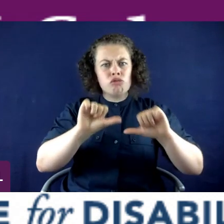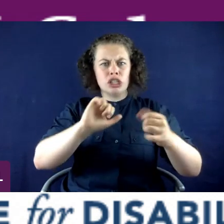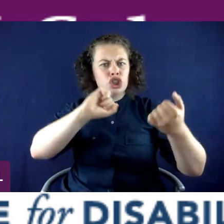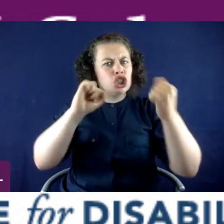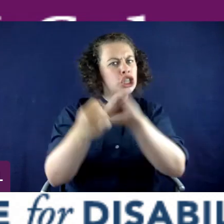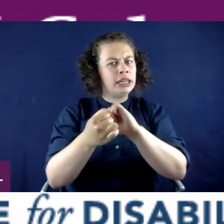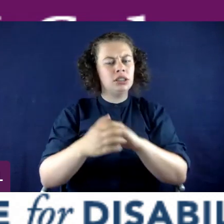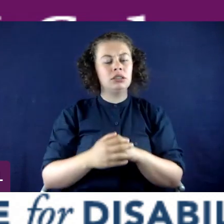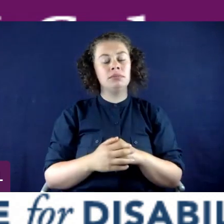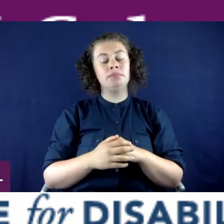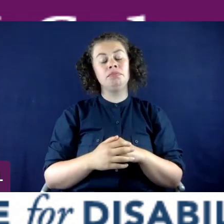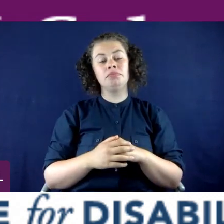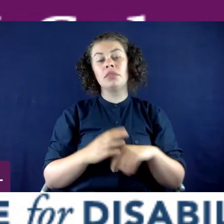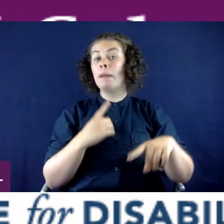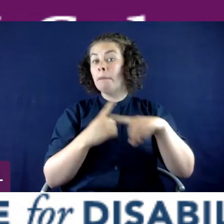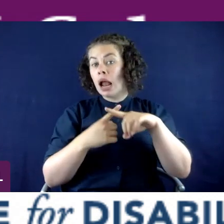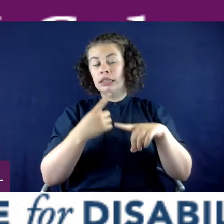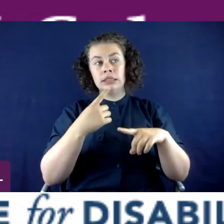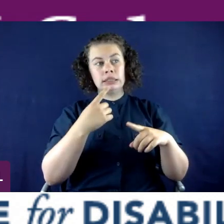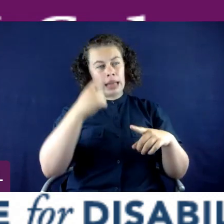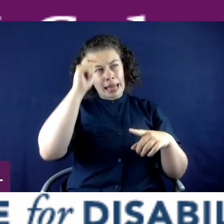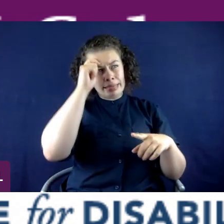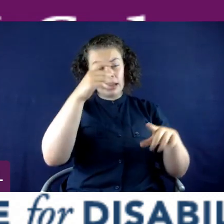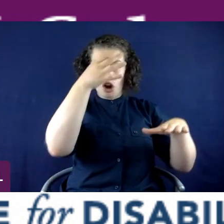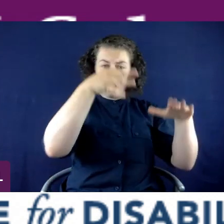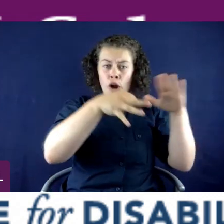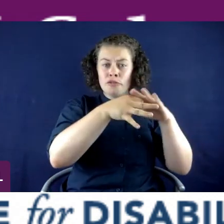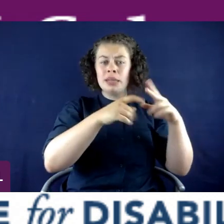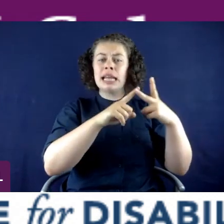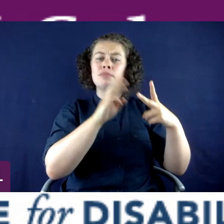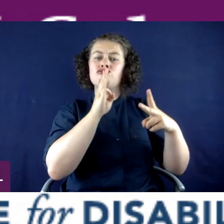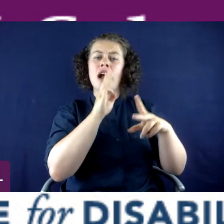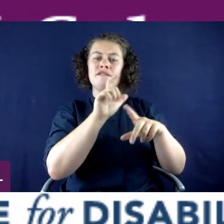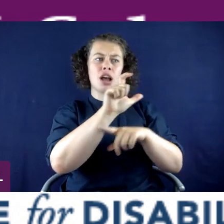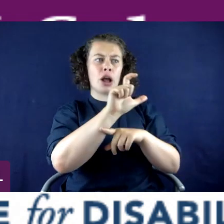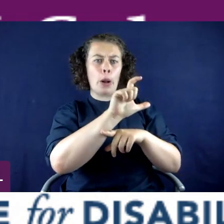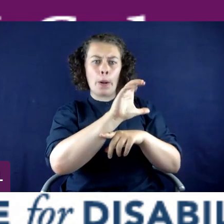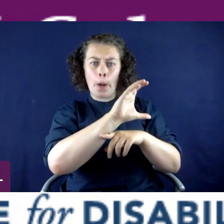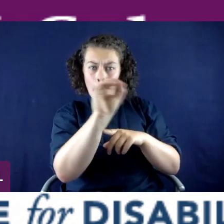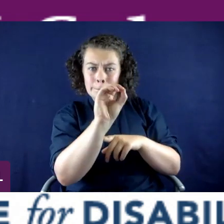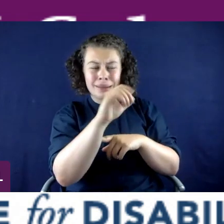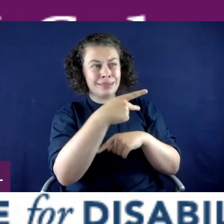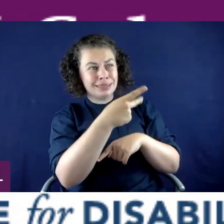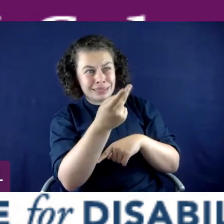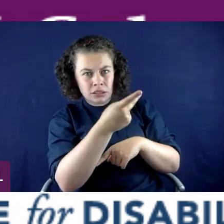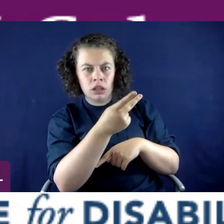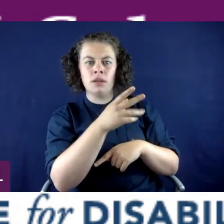with private sectors to re-envision people with disabilities.